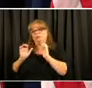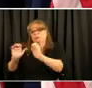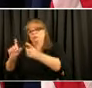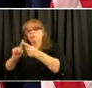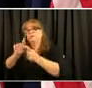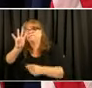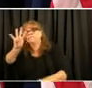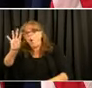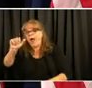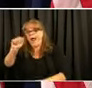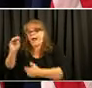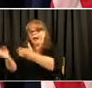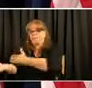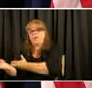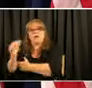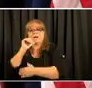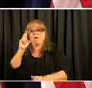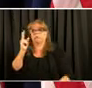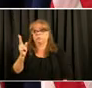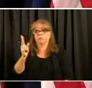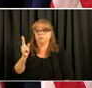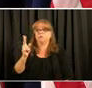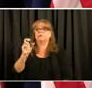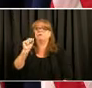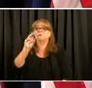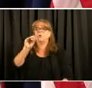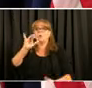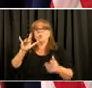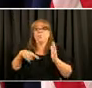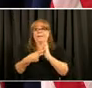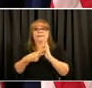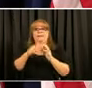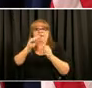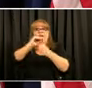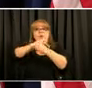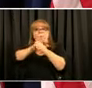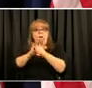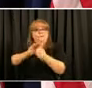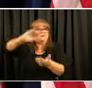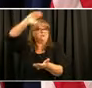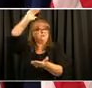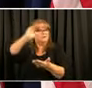uh less red tape less restrictions some of that we can do on an emergency basis but some of it